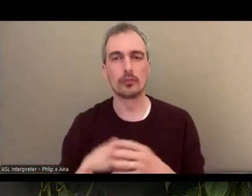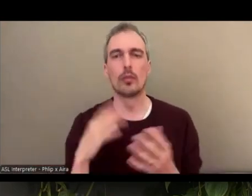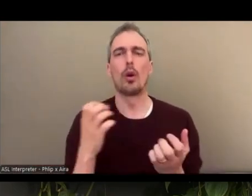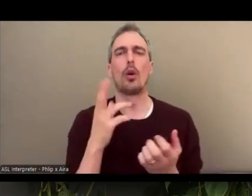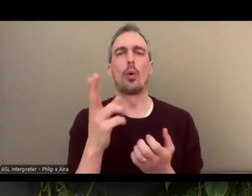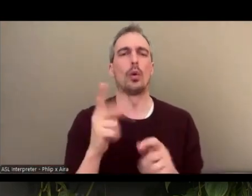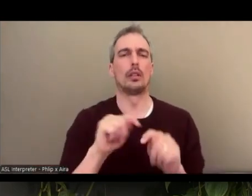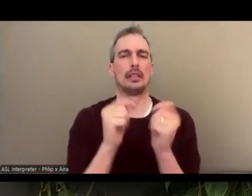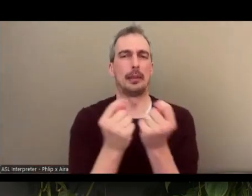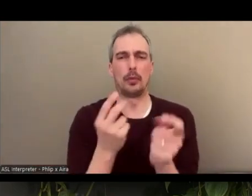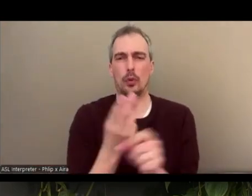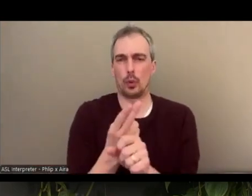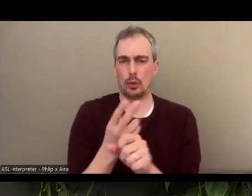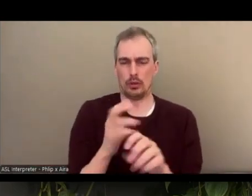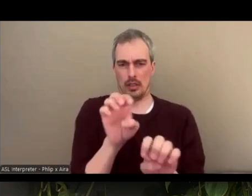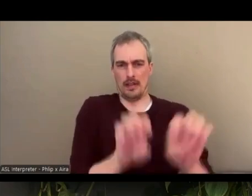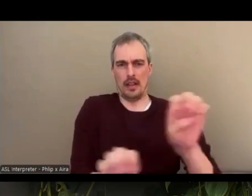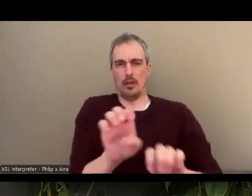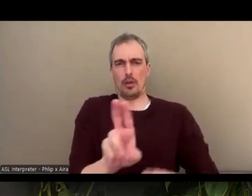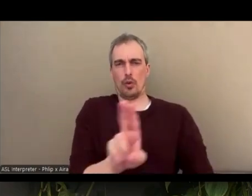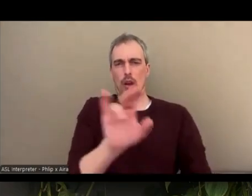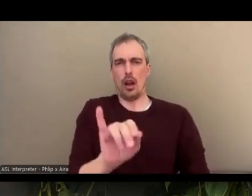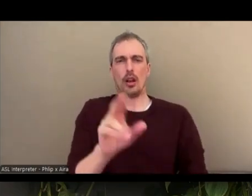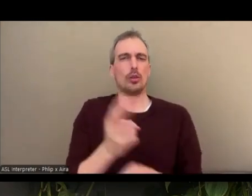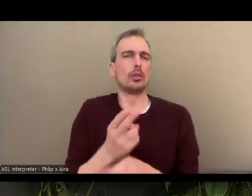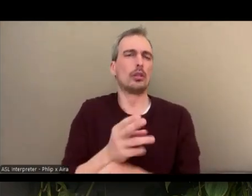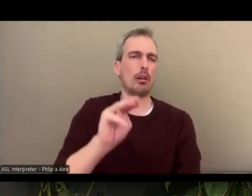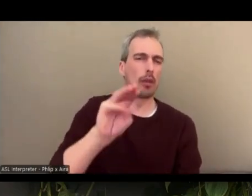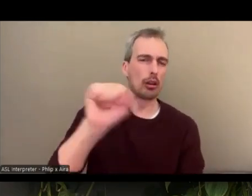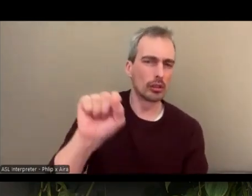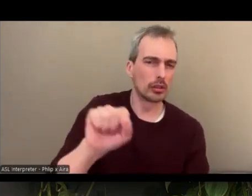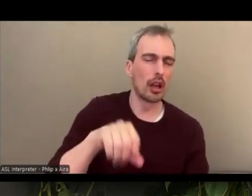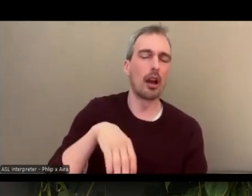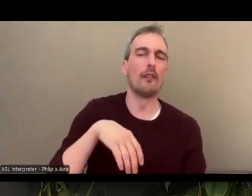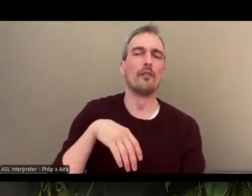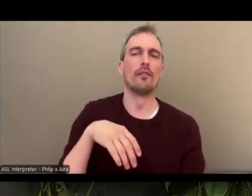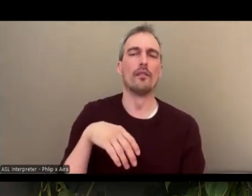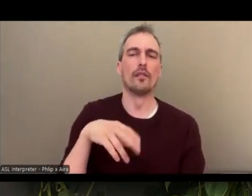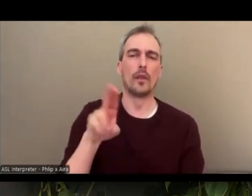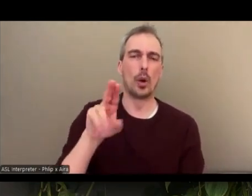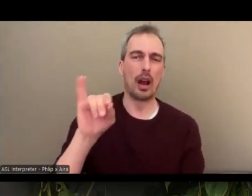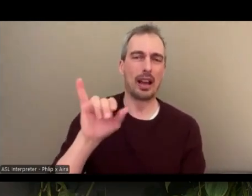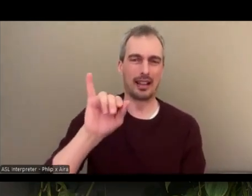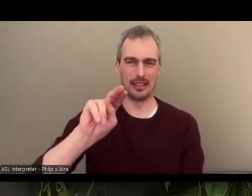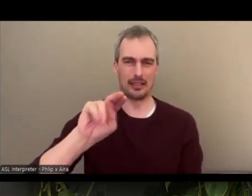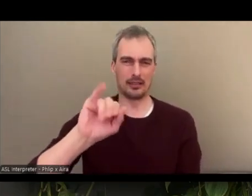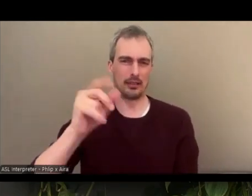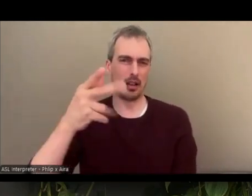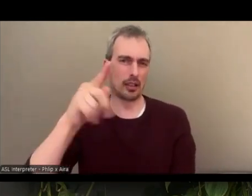Microsoft accessibility insights self-guided audit feature. So you can apply human judgment to things like tab order. So